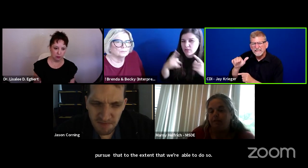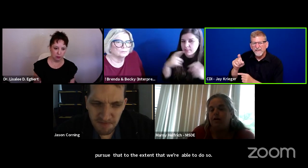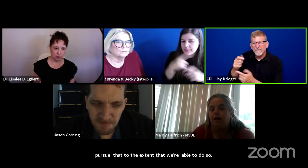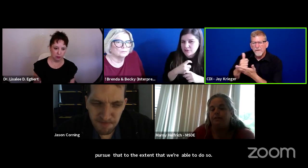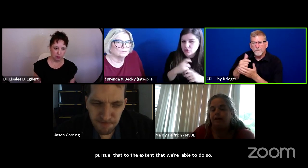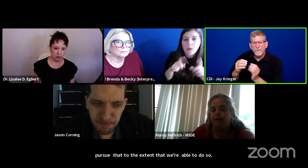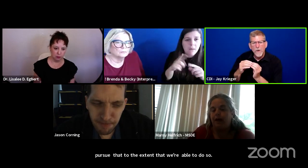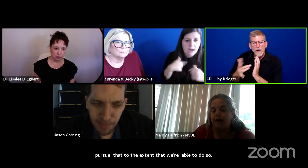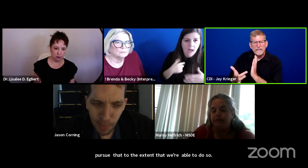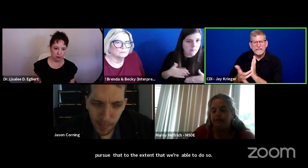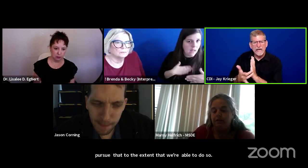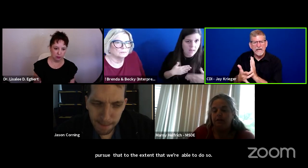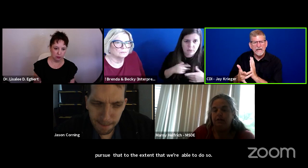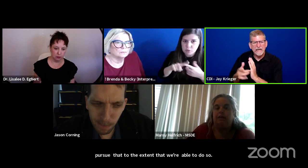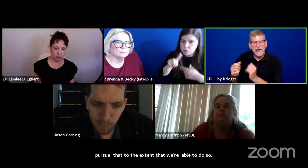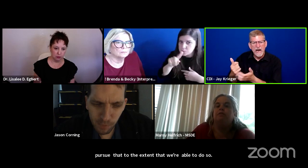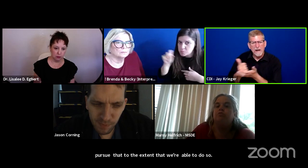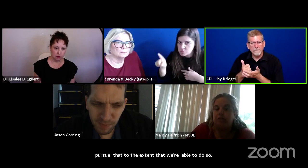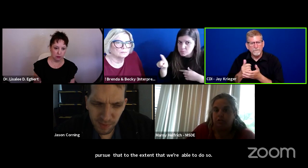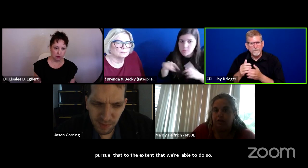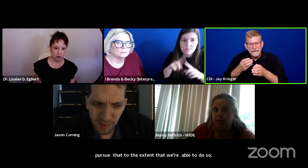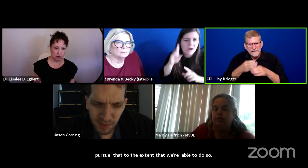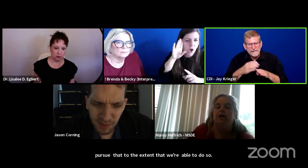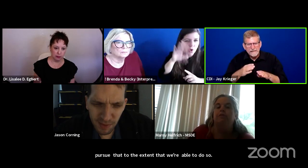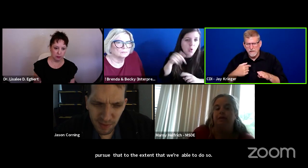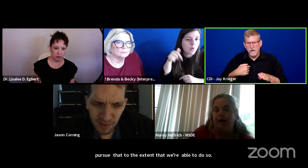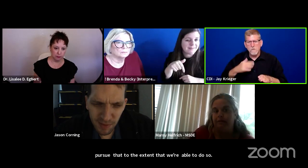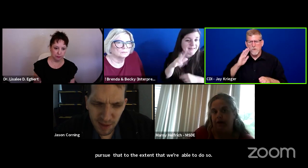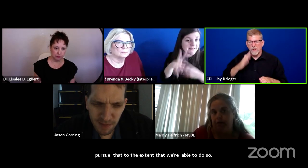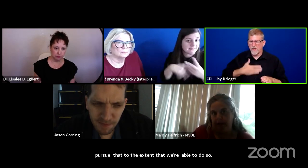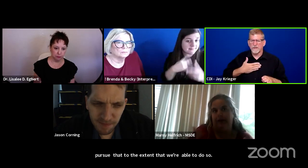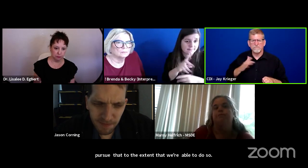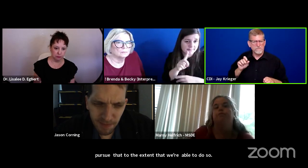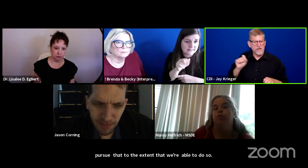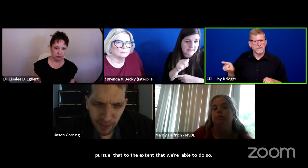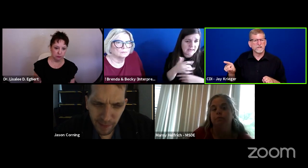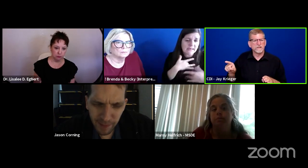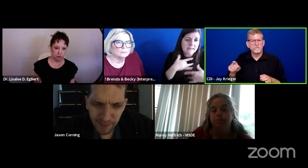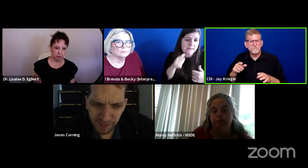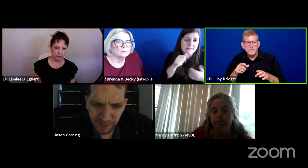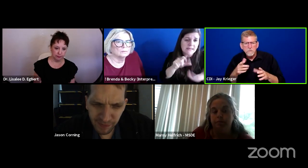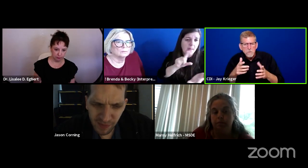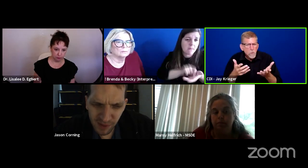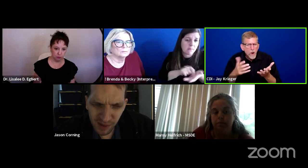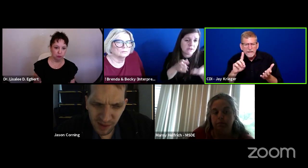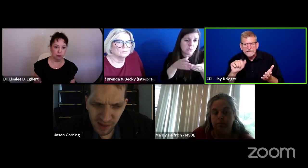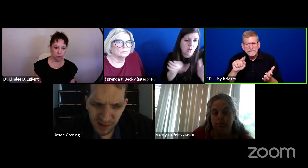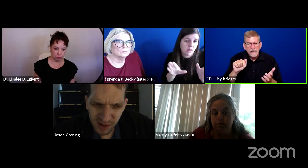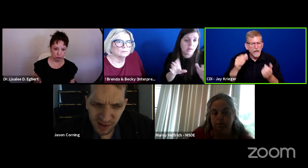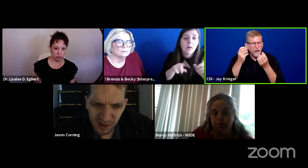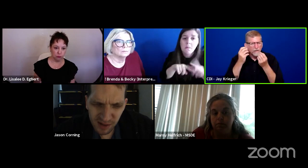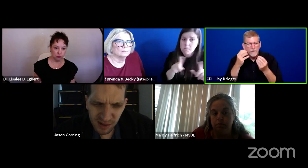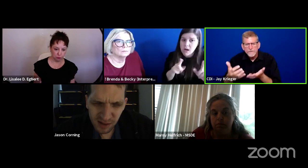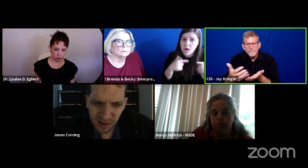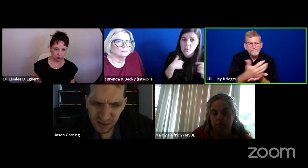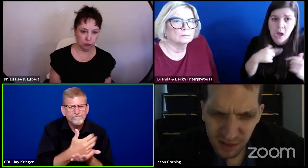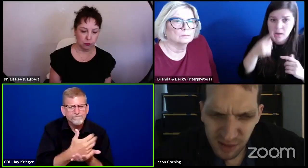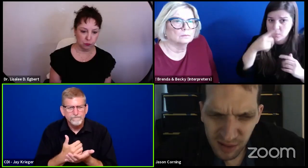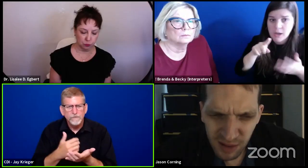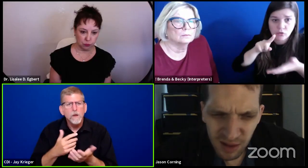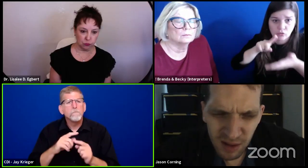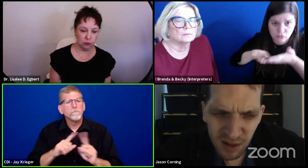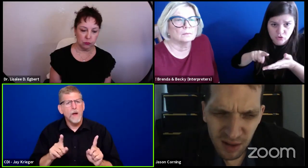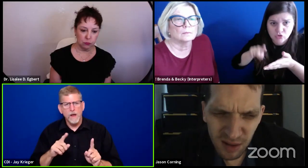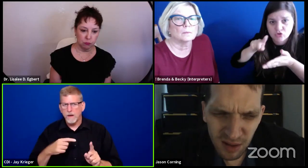But that's not data that is traditionally or generally made available in that form.